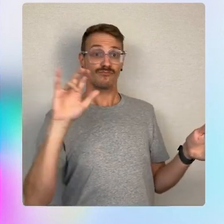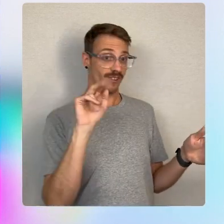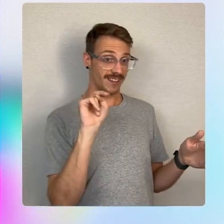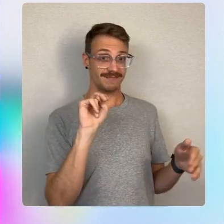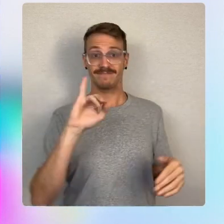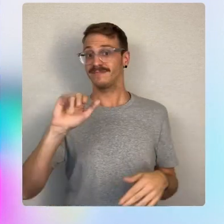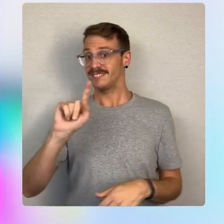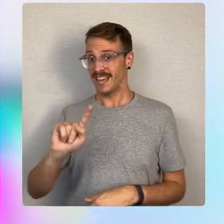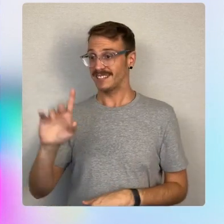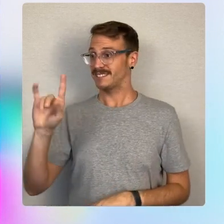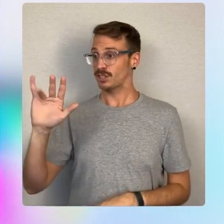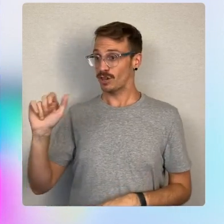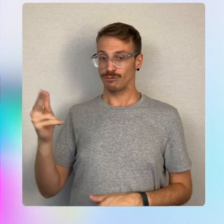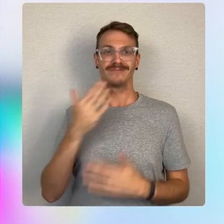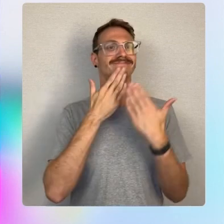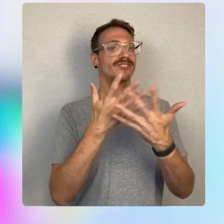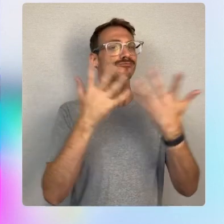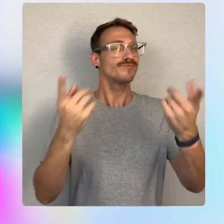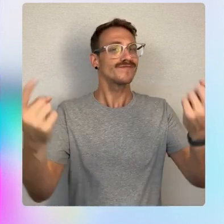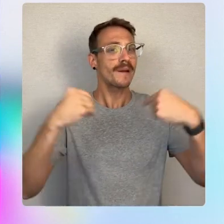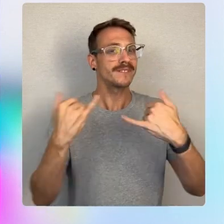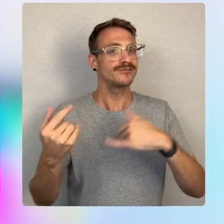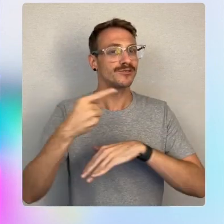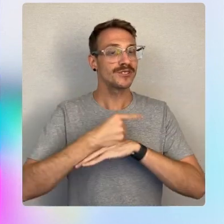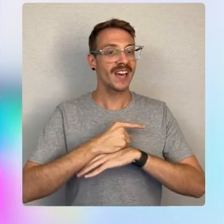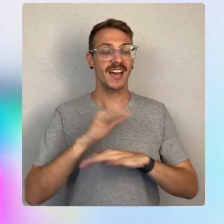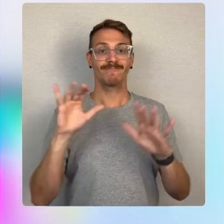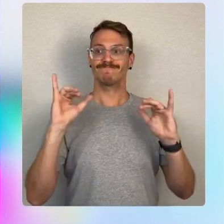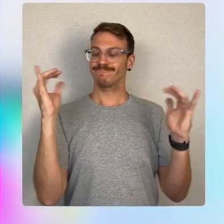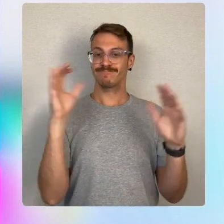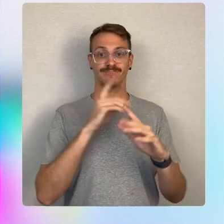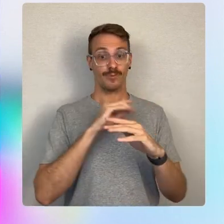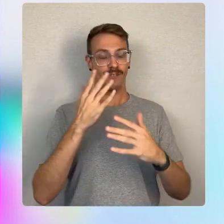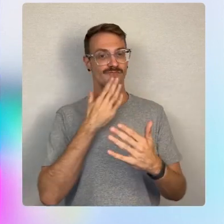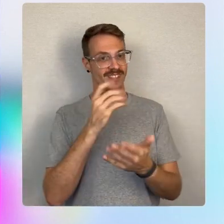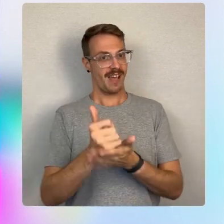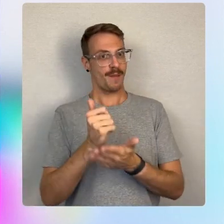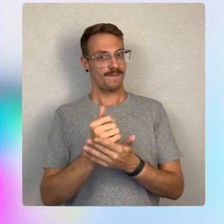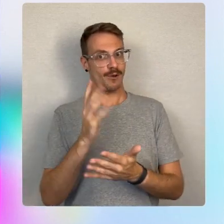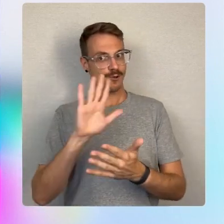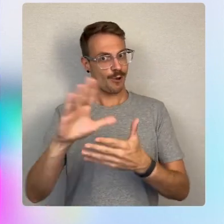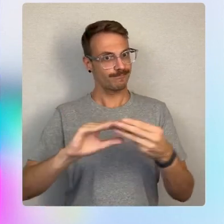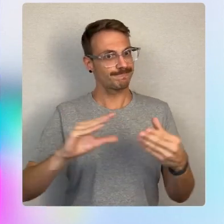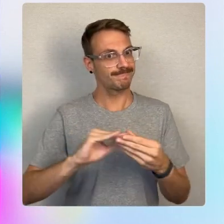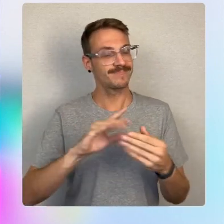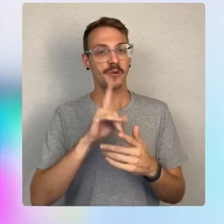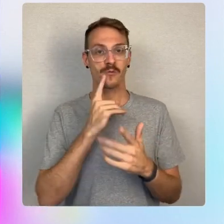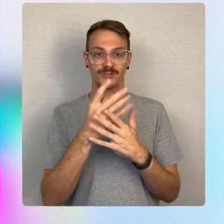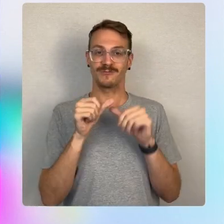thank you so much for coming today. It was incredibly insightful and we look forward to continuing deepening